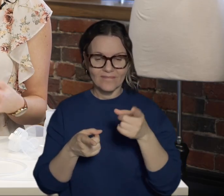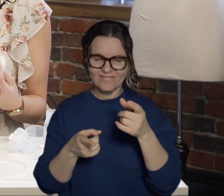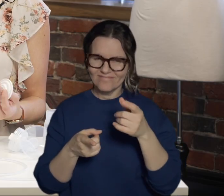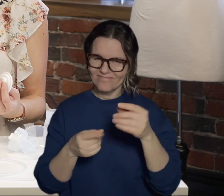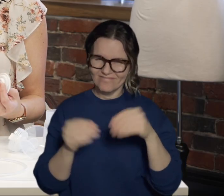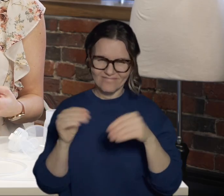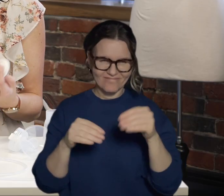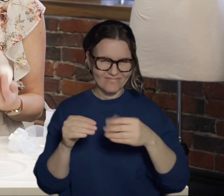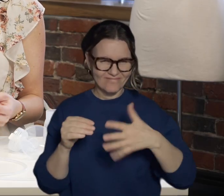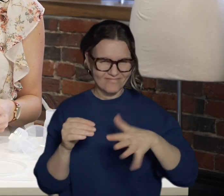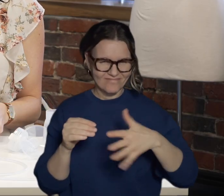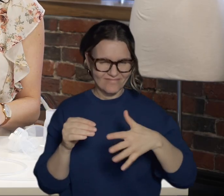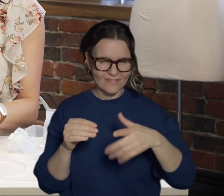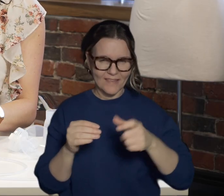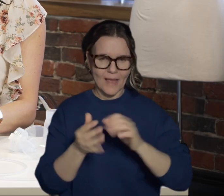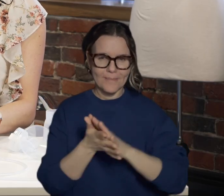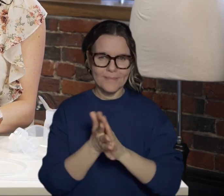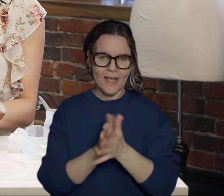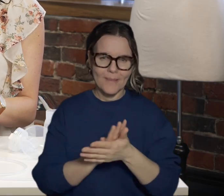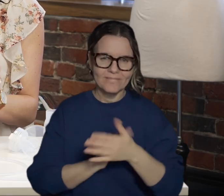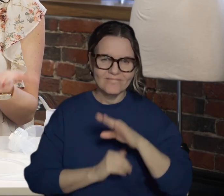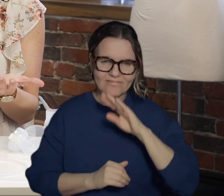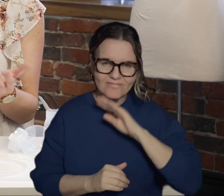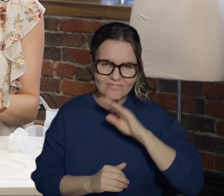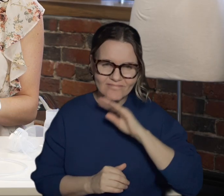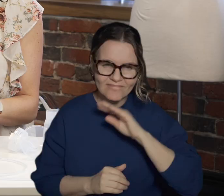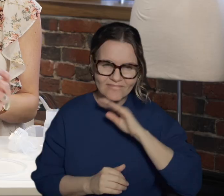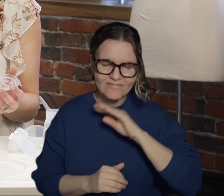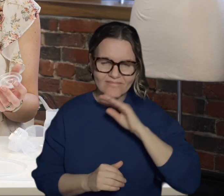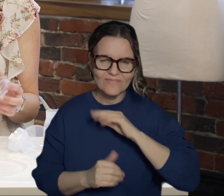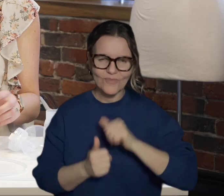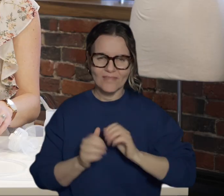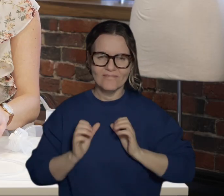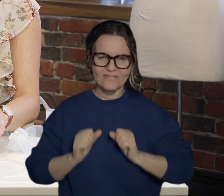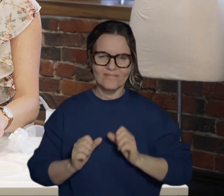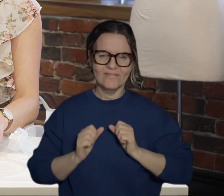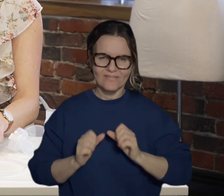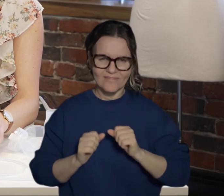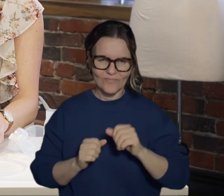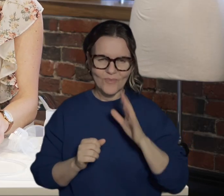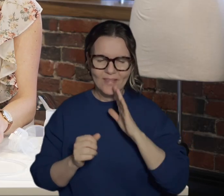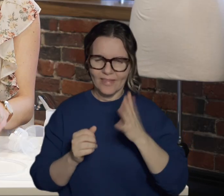together incorrectly it can be really frustrating when you're pumping it can fall apart we're going